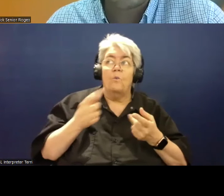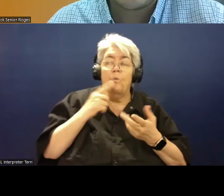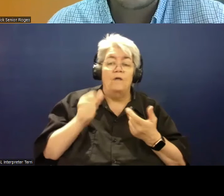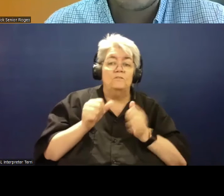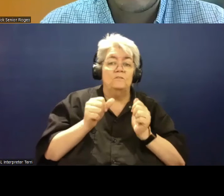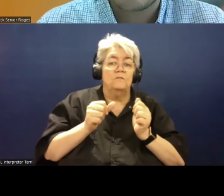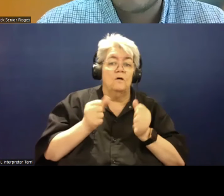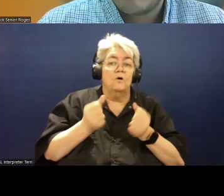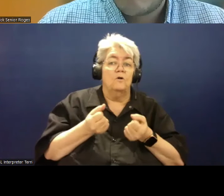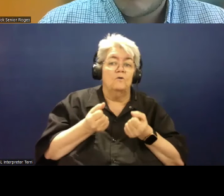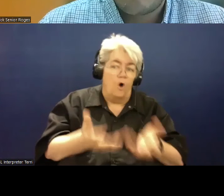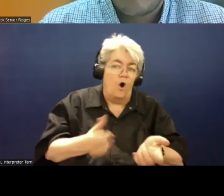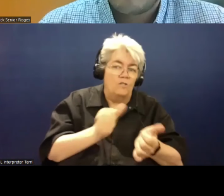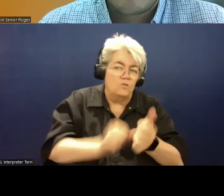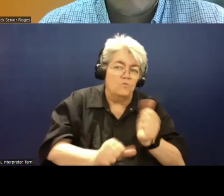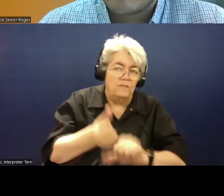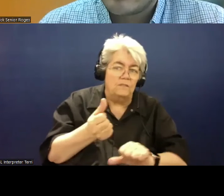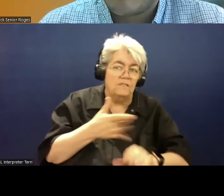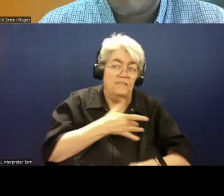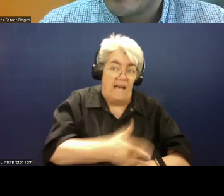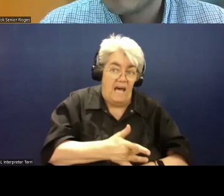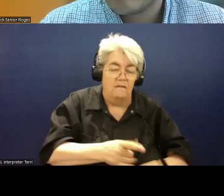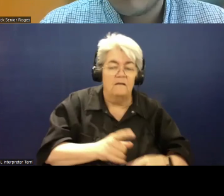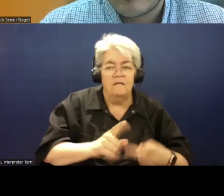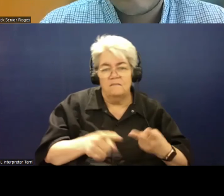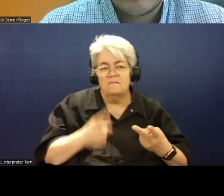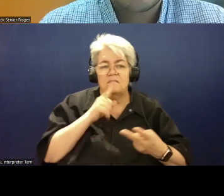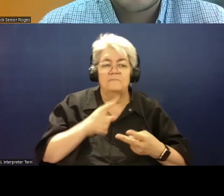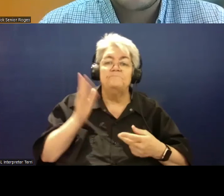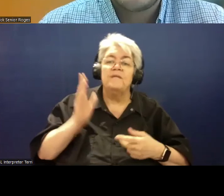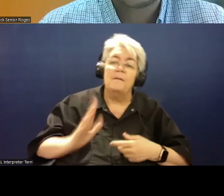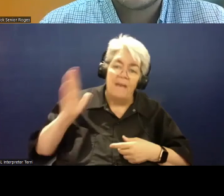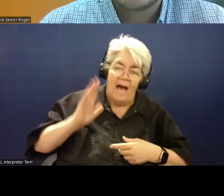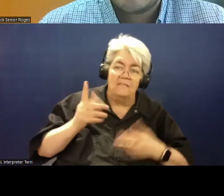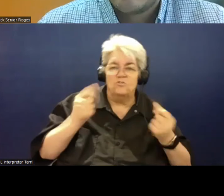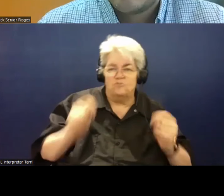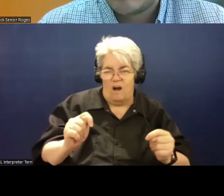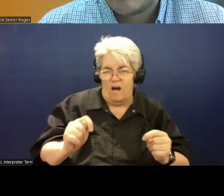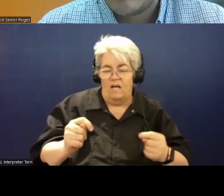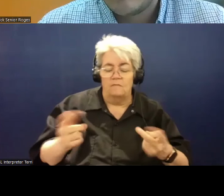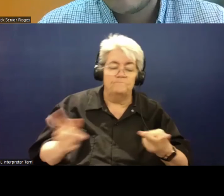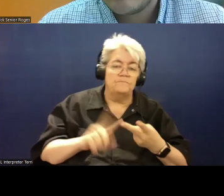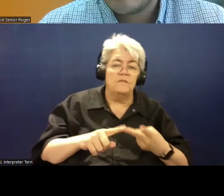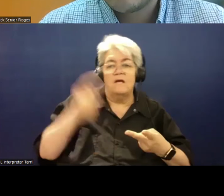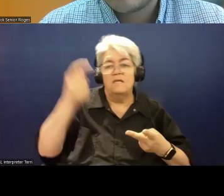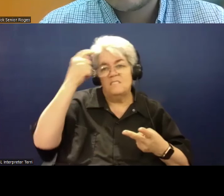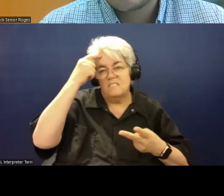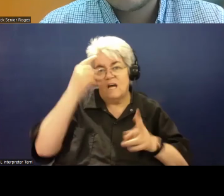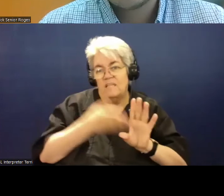ALL POPULATIONS. . FOR EXAMPLE, PAST ATTEMPTS OR PSYCHIATRIC